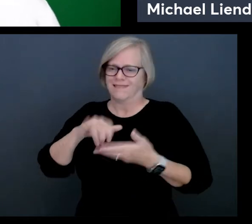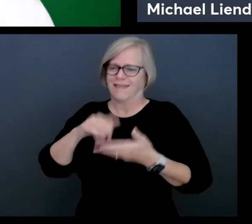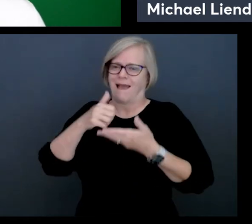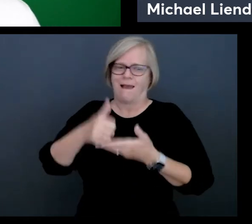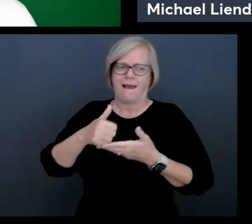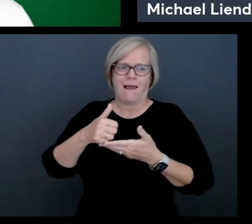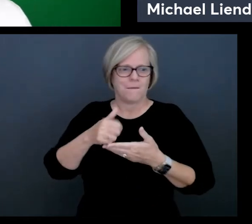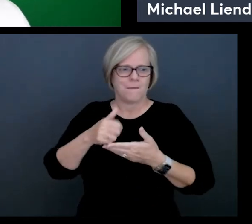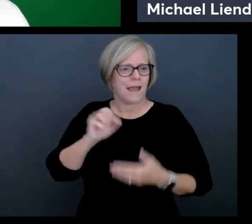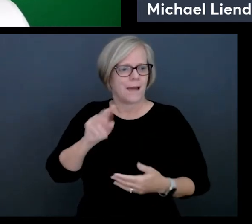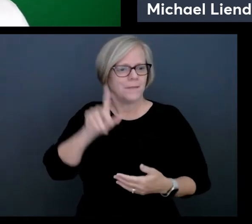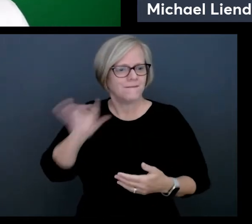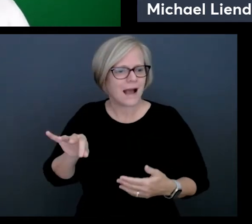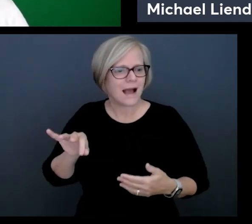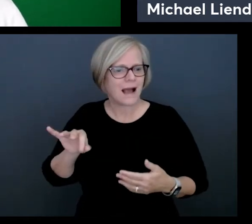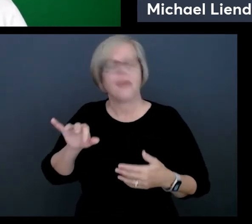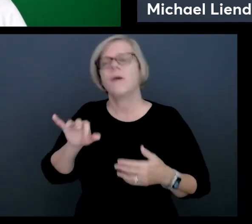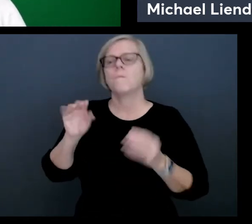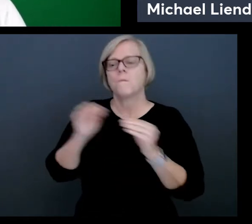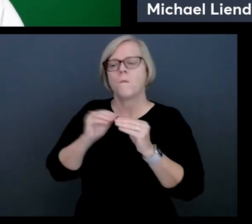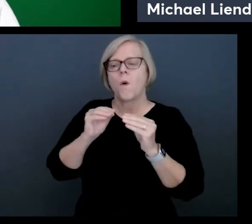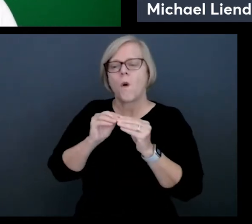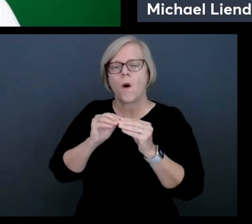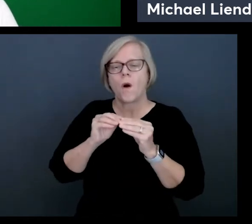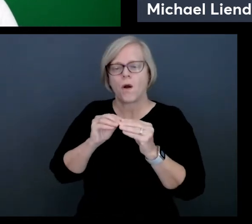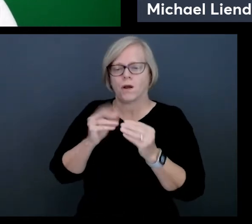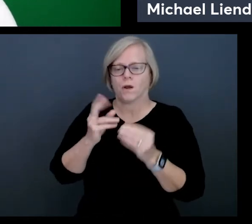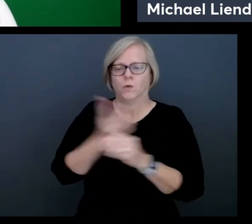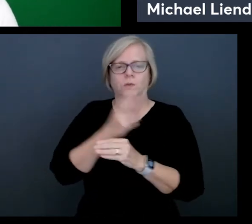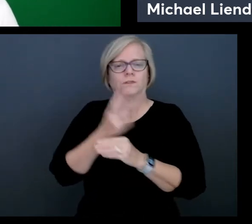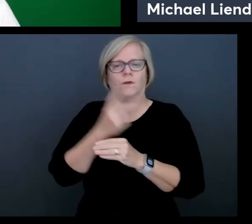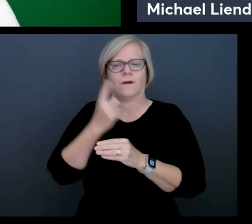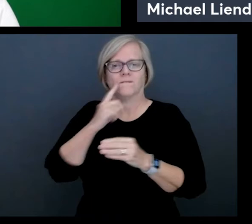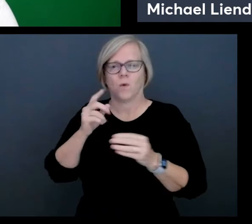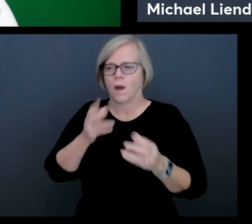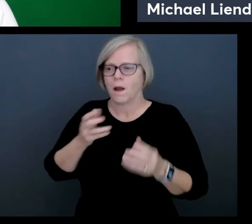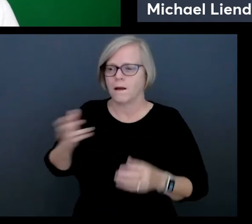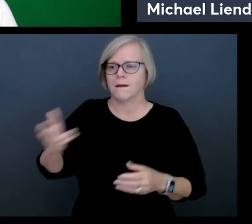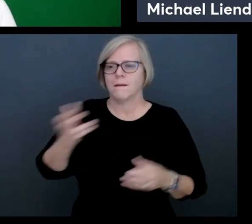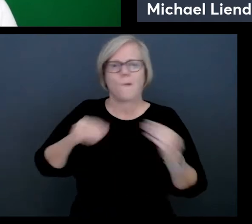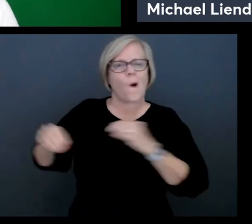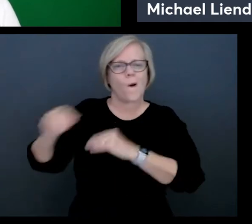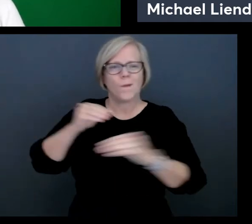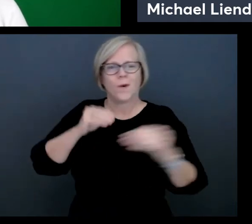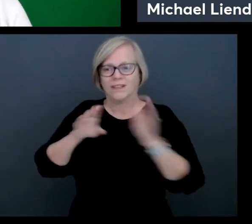is what makes Amplify so user-friendly for us front end and mobile developers, right?